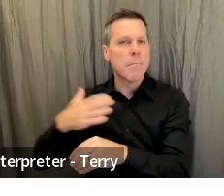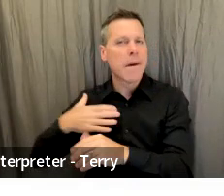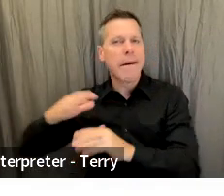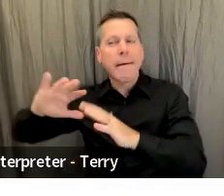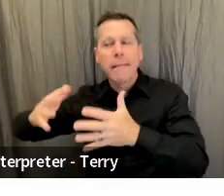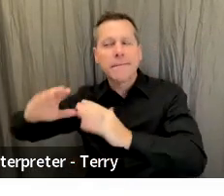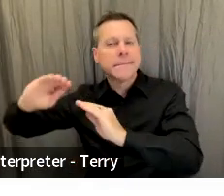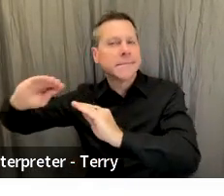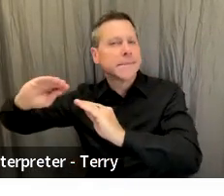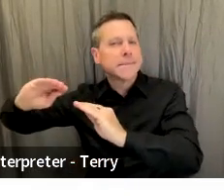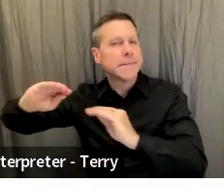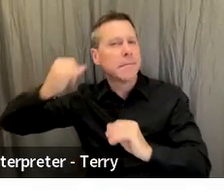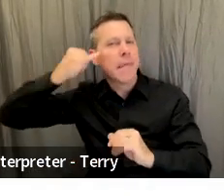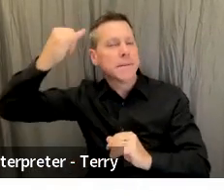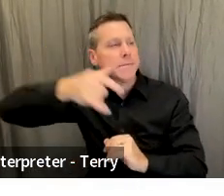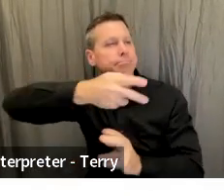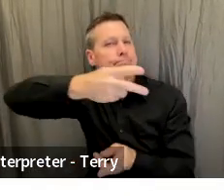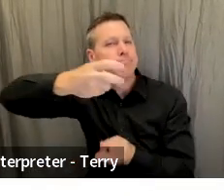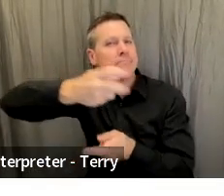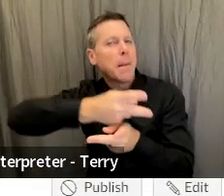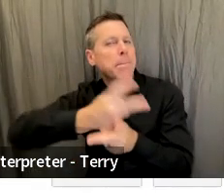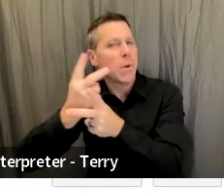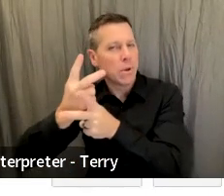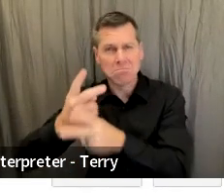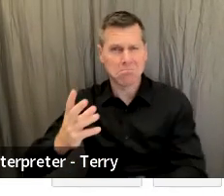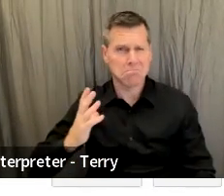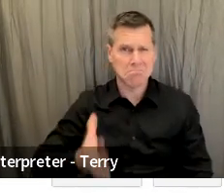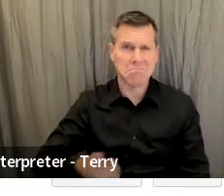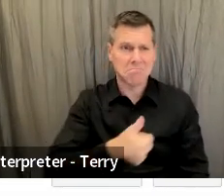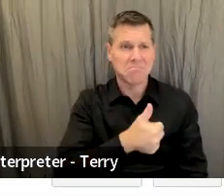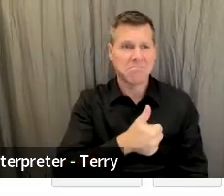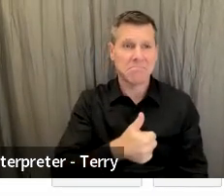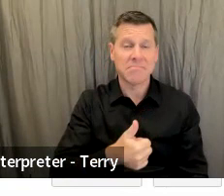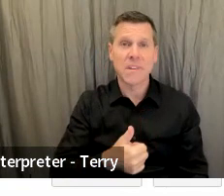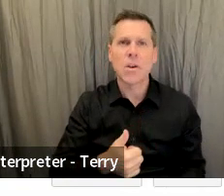Which links? Here's another one. So these are similar. It's not meant to be used in order.